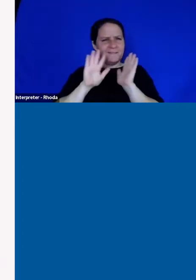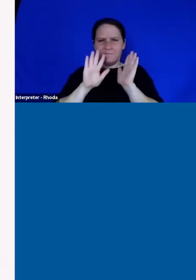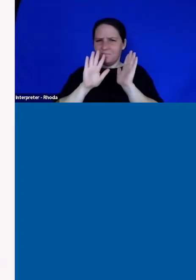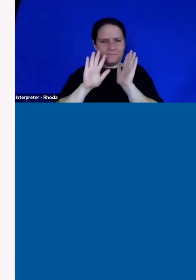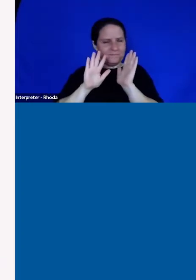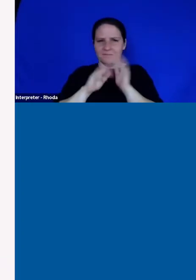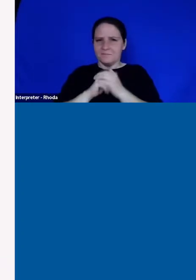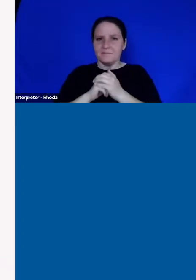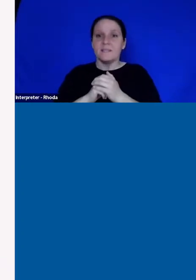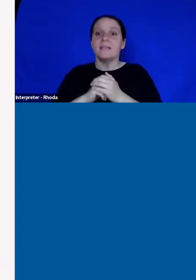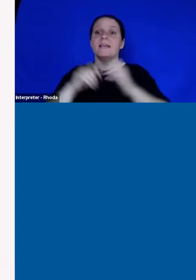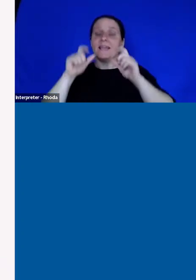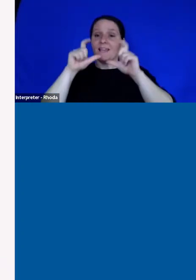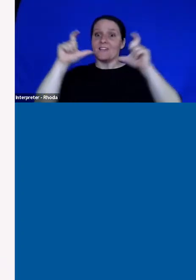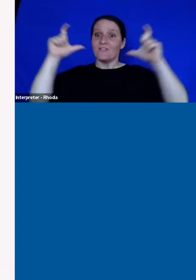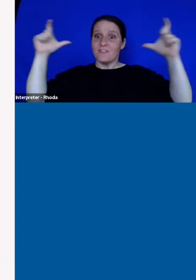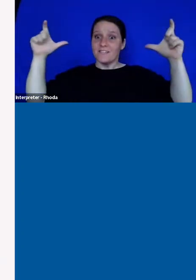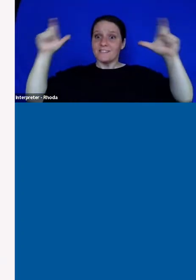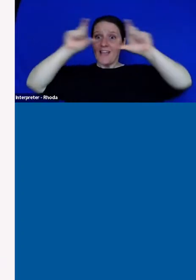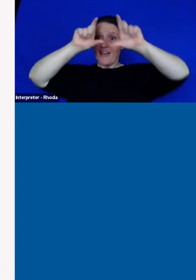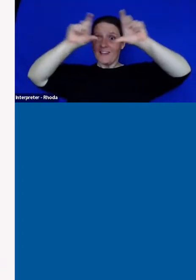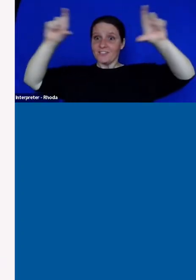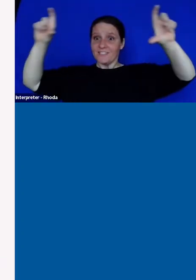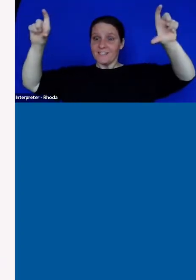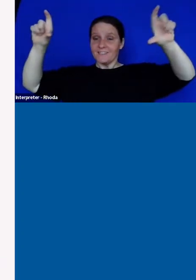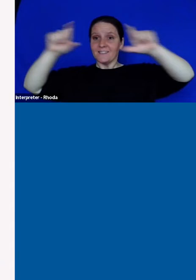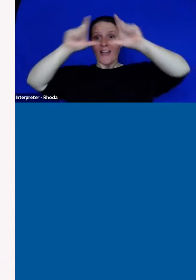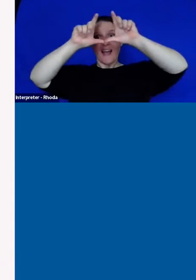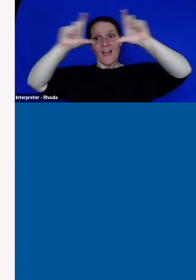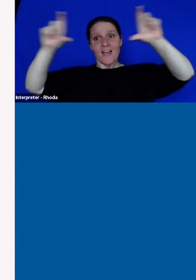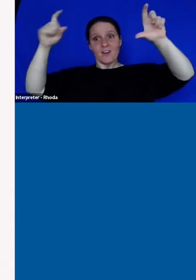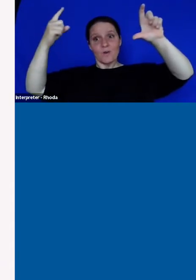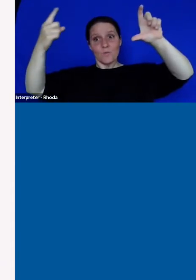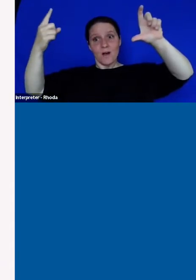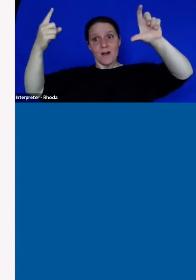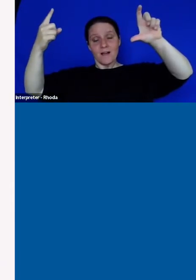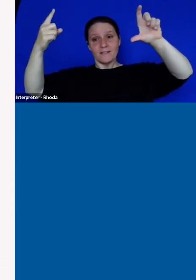from the base size for hierarchy. If you have a header one, you wanna make sure maybe it's two times the body font